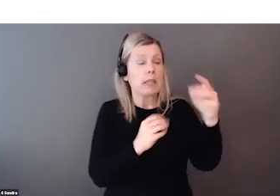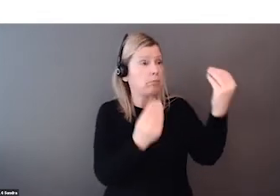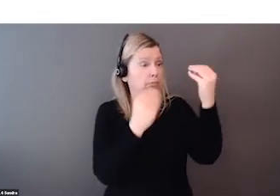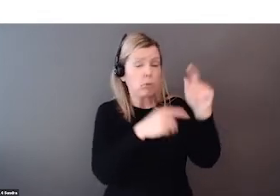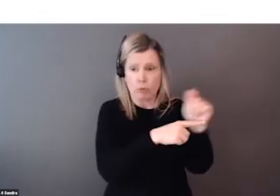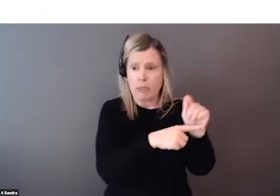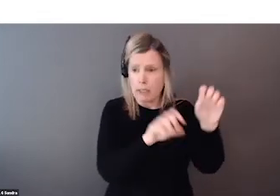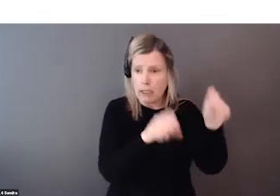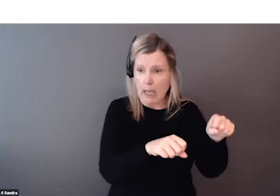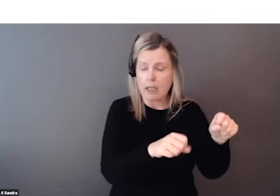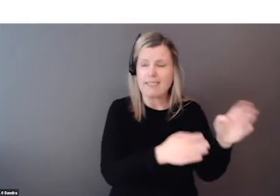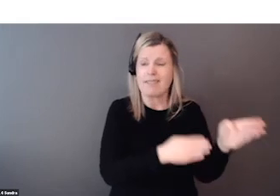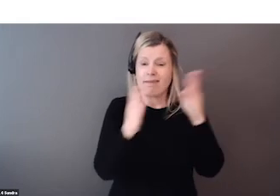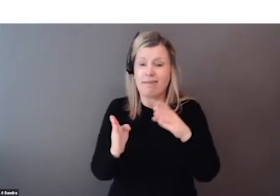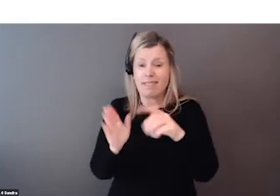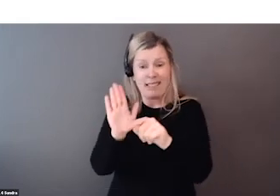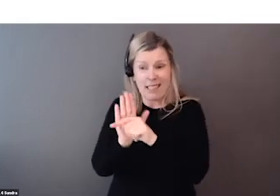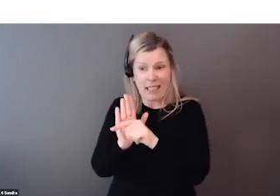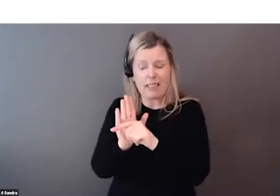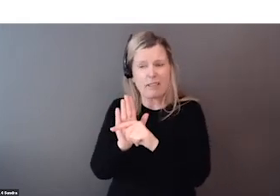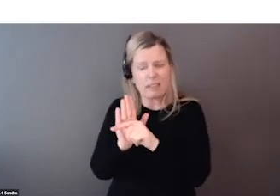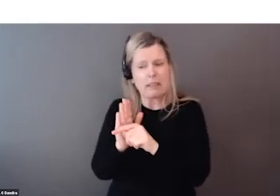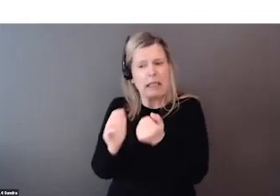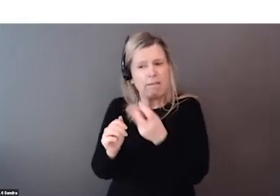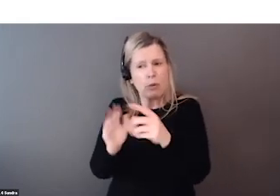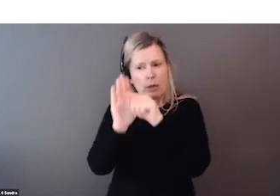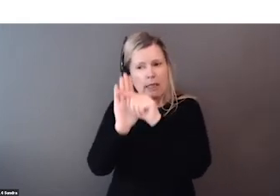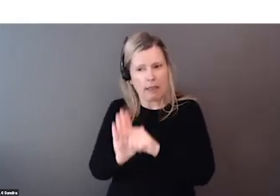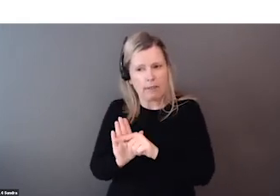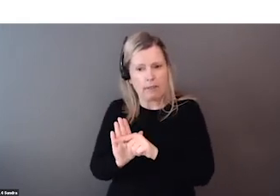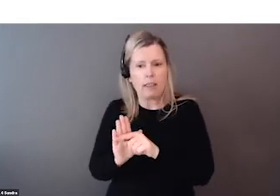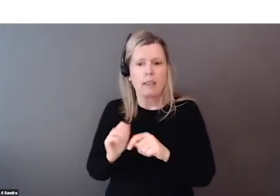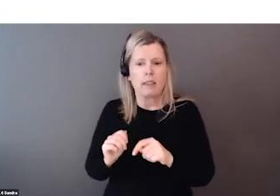However, this techno-solutionist enthusiasm is often used